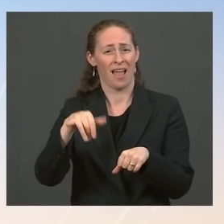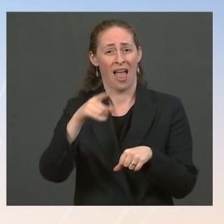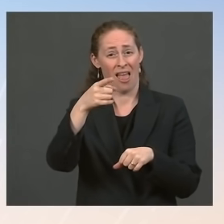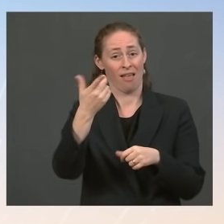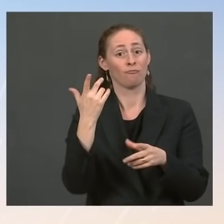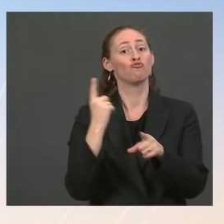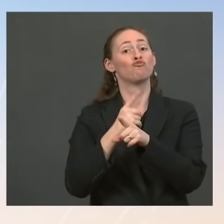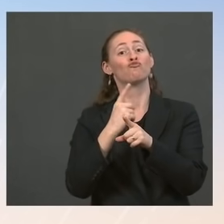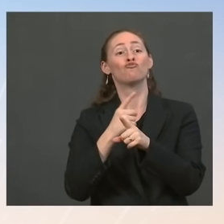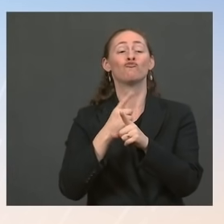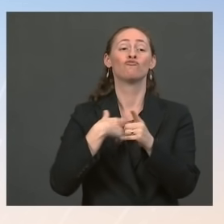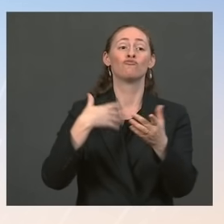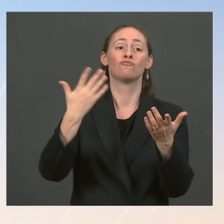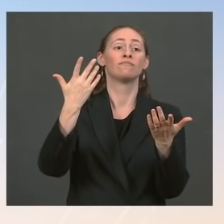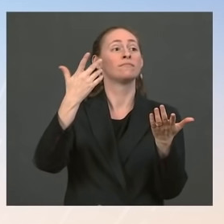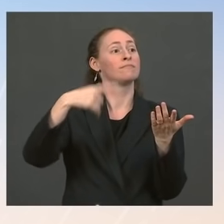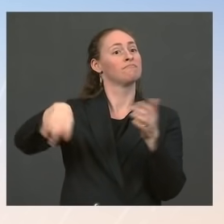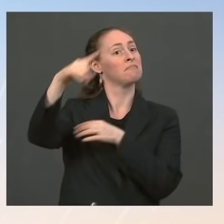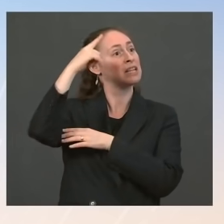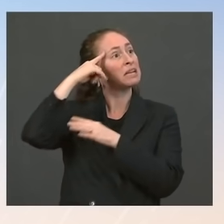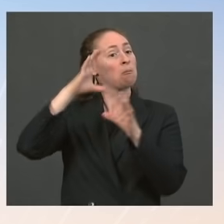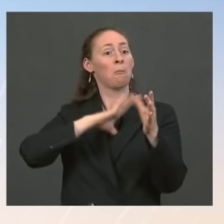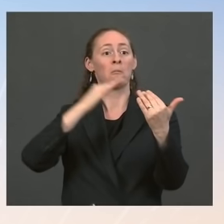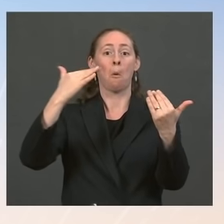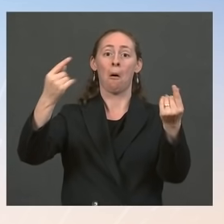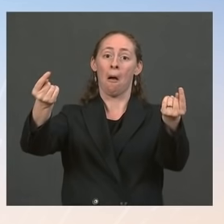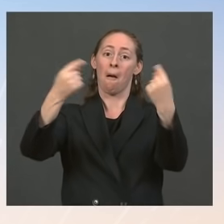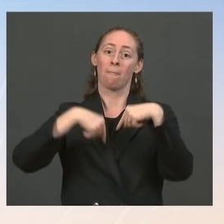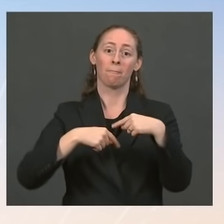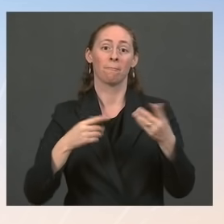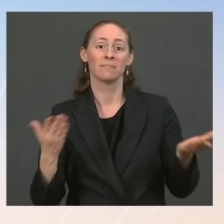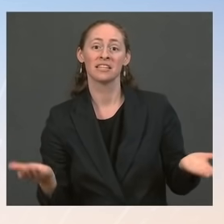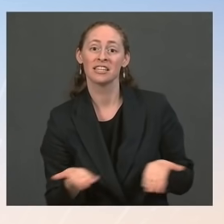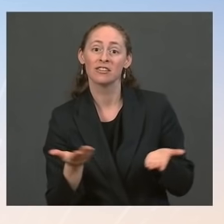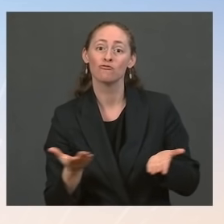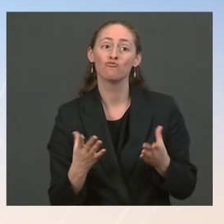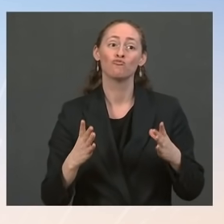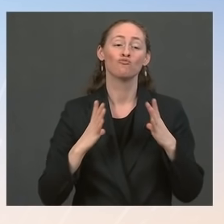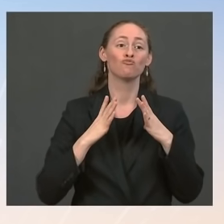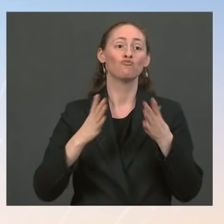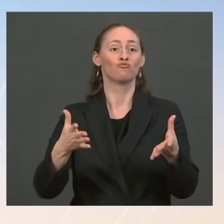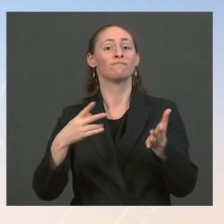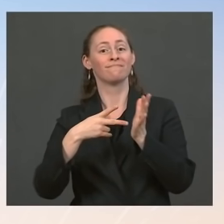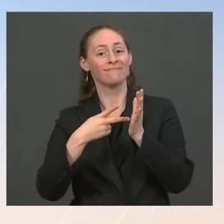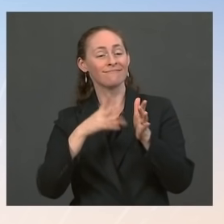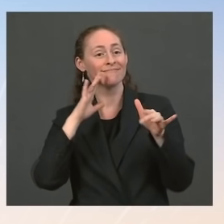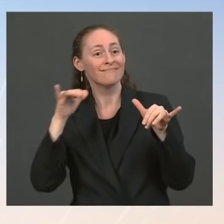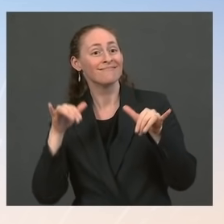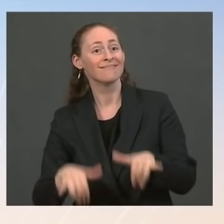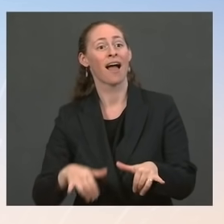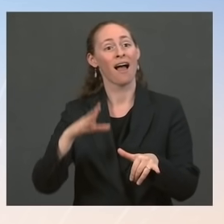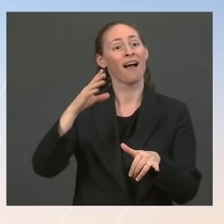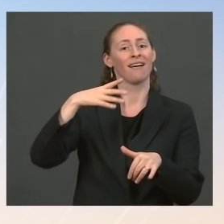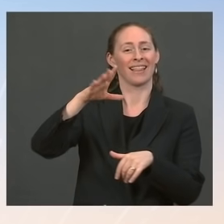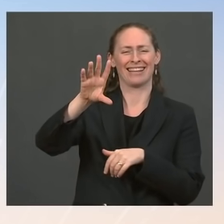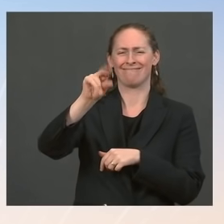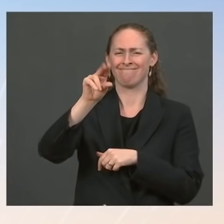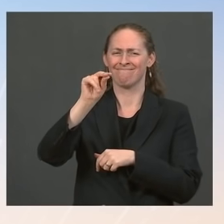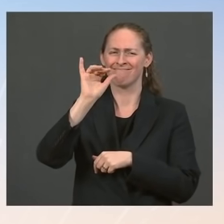who is contemplating coming to the border to think that they're going to come to the border and be allowed to stay long term in the United States.